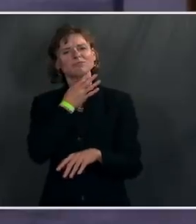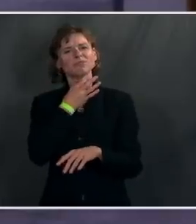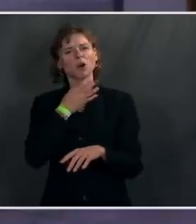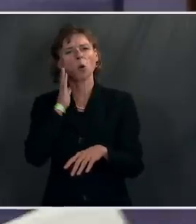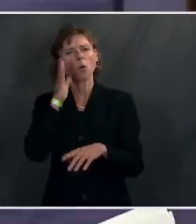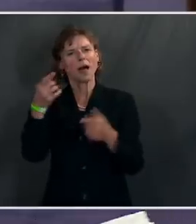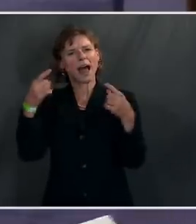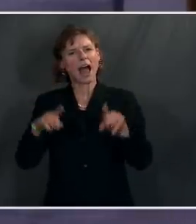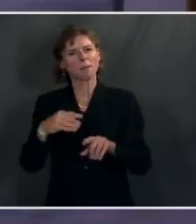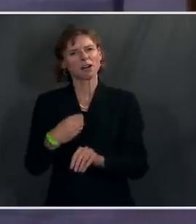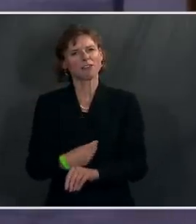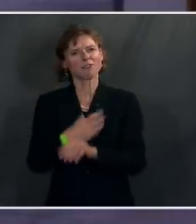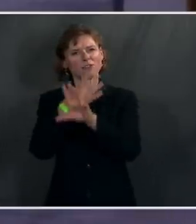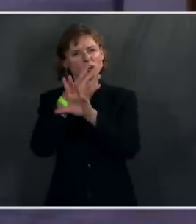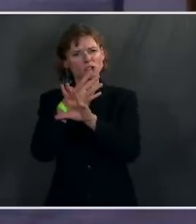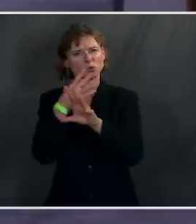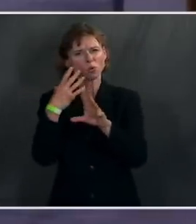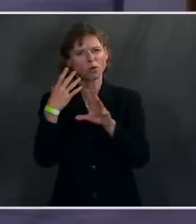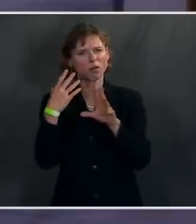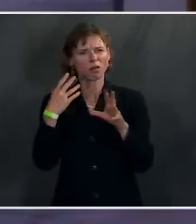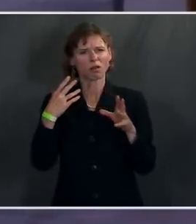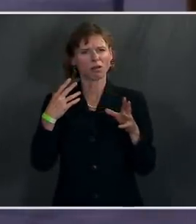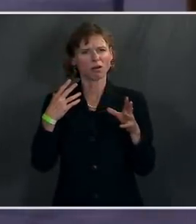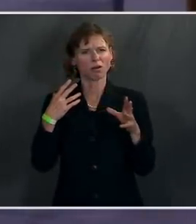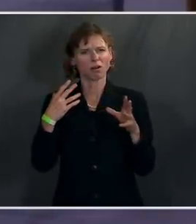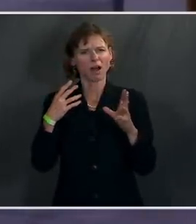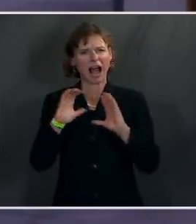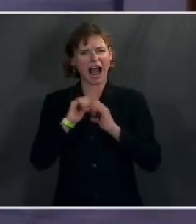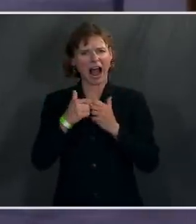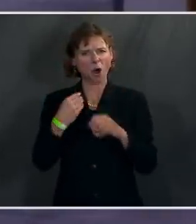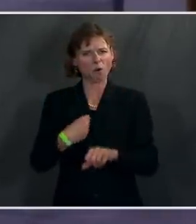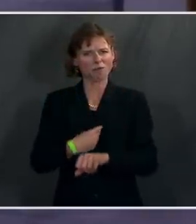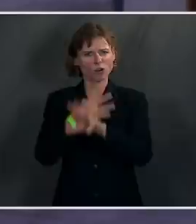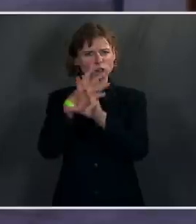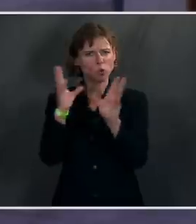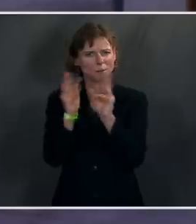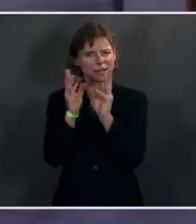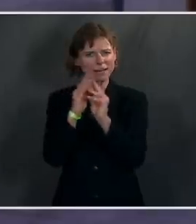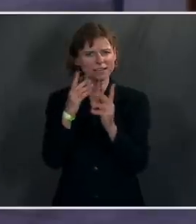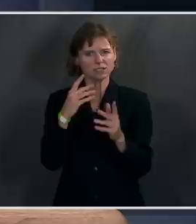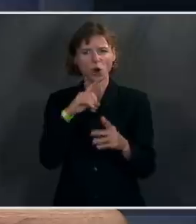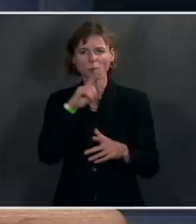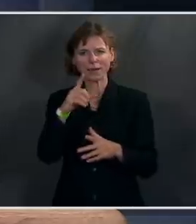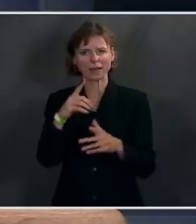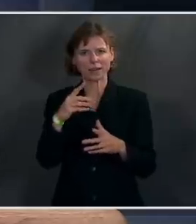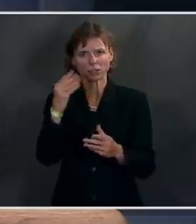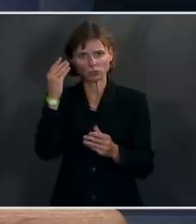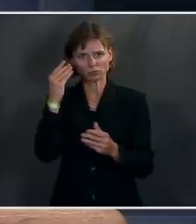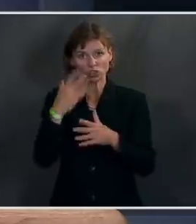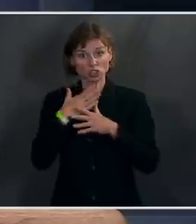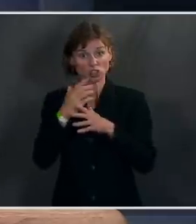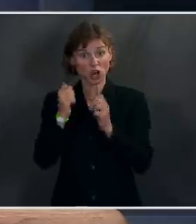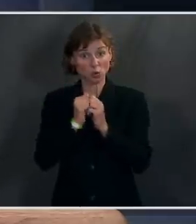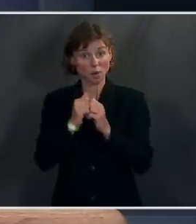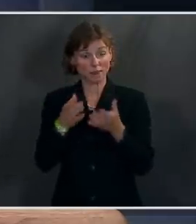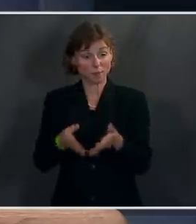or some kind of transparency on how those virtual meetings are being disclosed to the public? Ms. Psaki: Well, our pledges to be a venture,